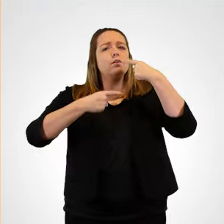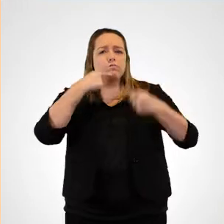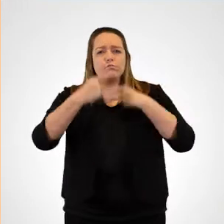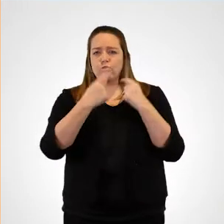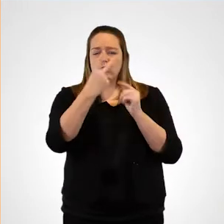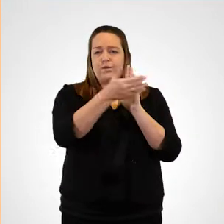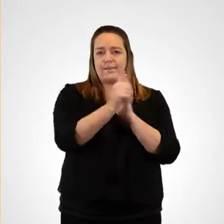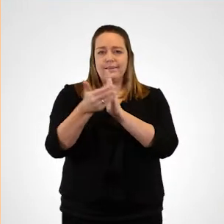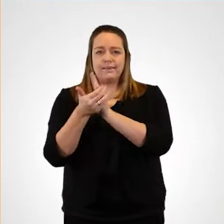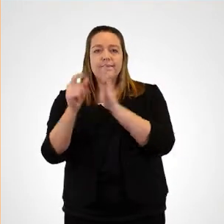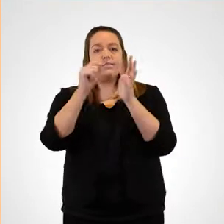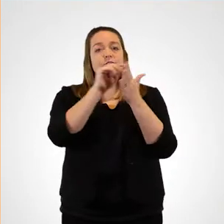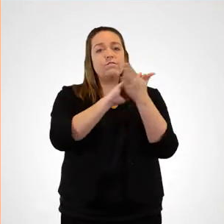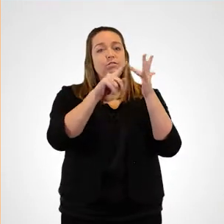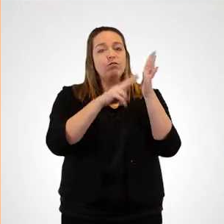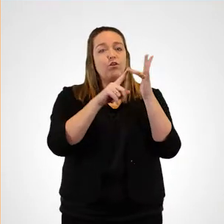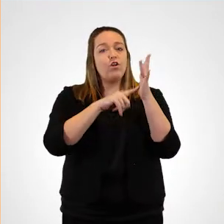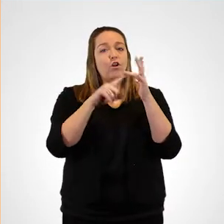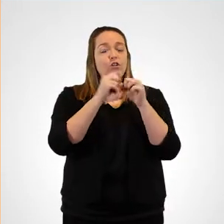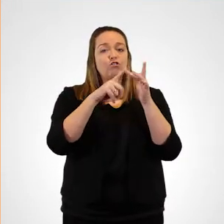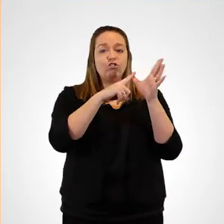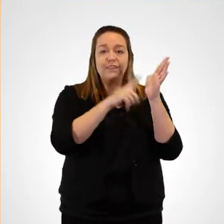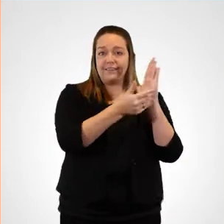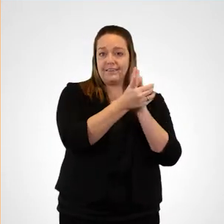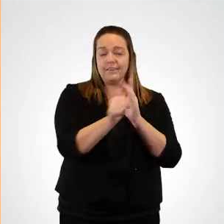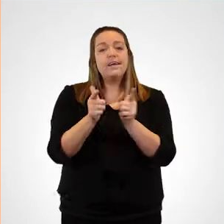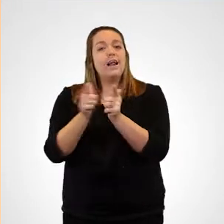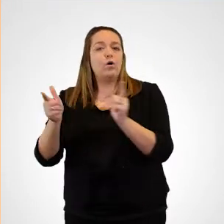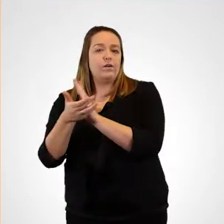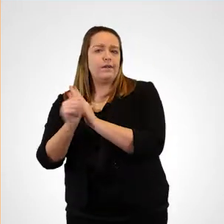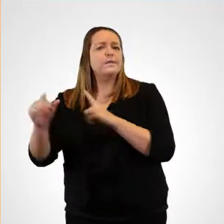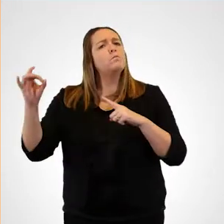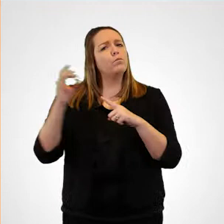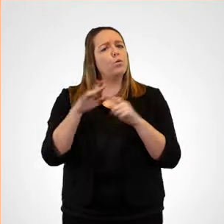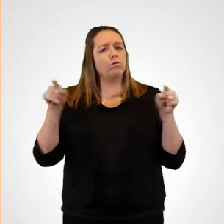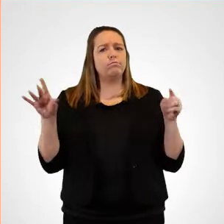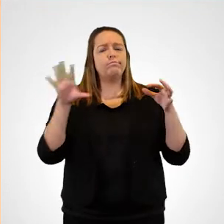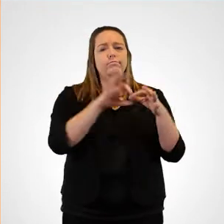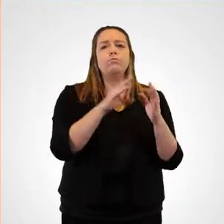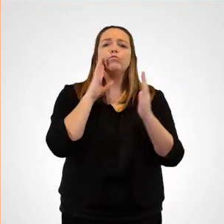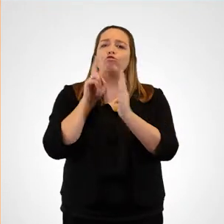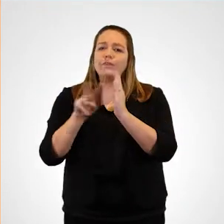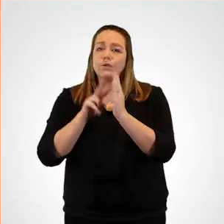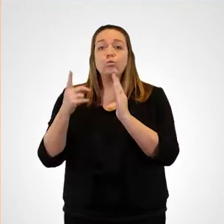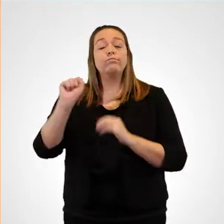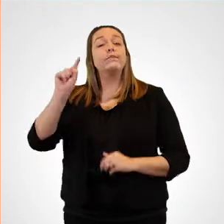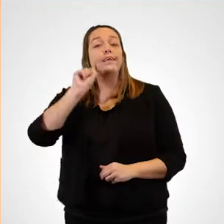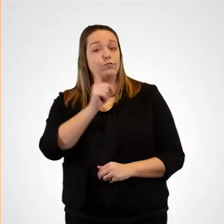two kinds of skills, phonological skills and language skills, as being really important for reading in hearing children